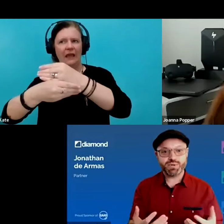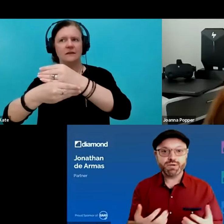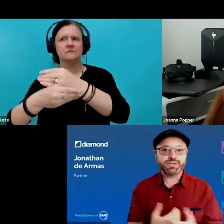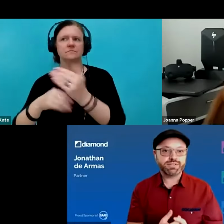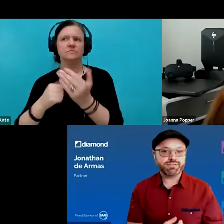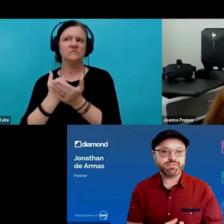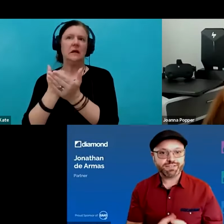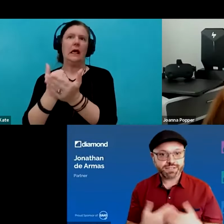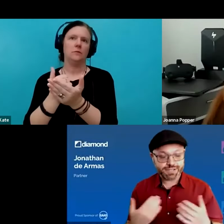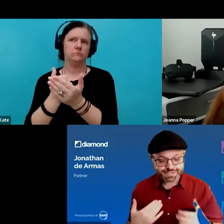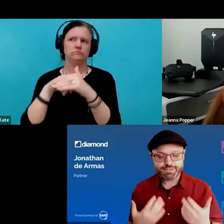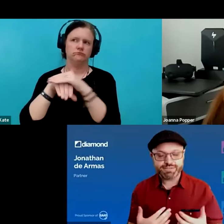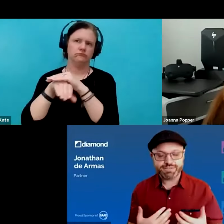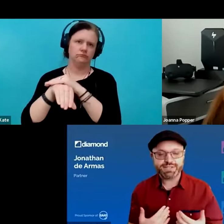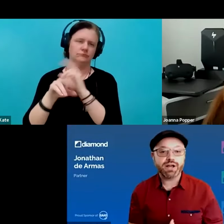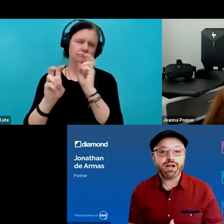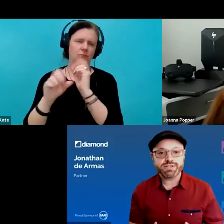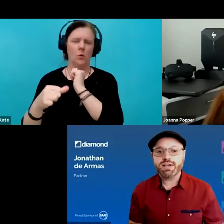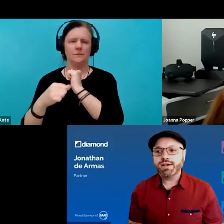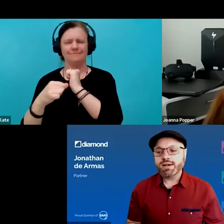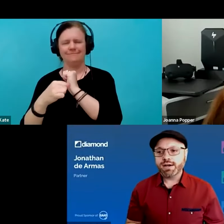with the assistance of assistive technology.